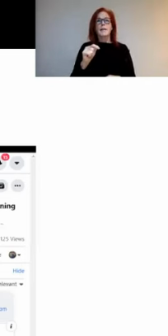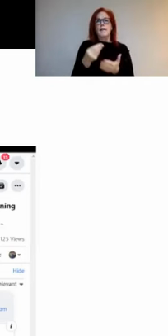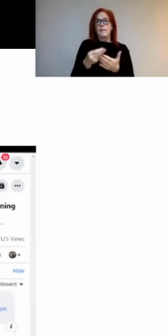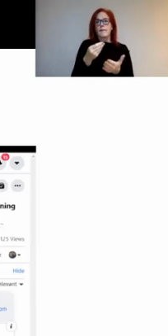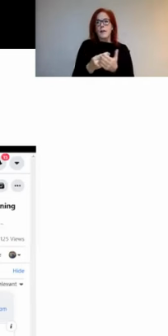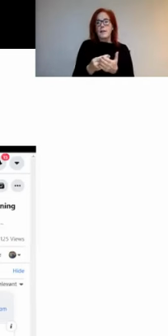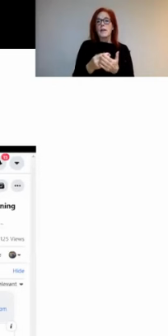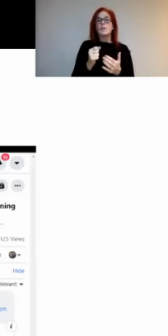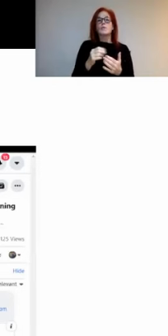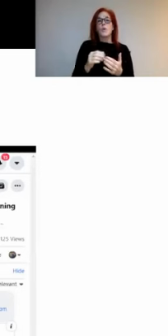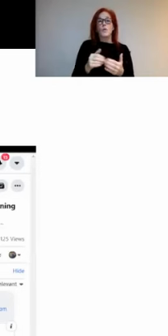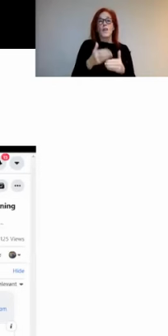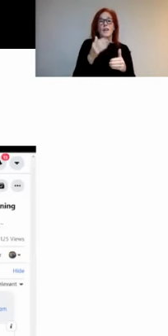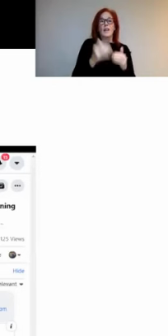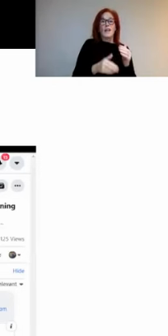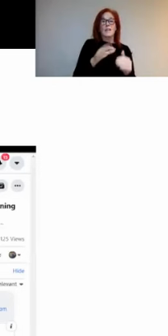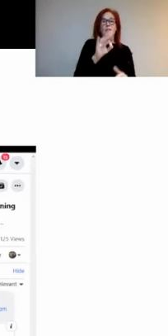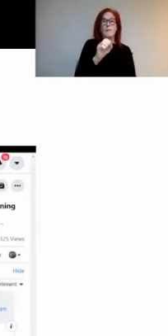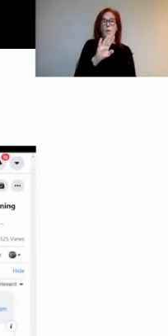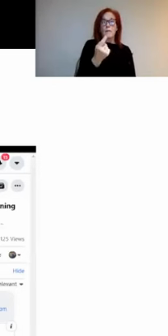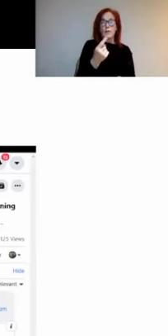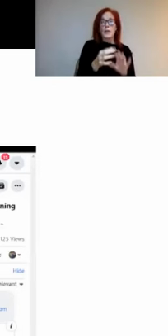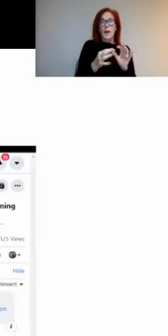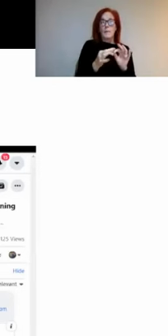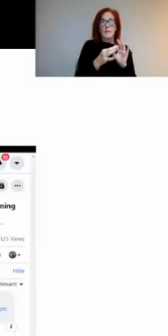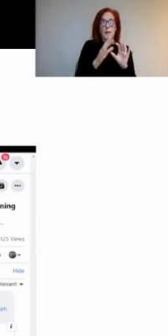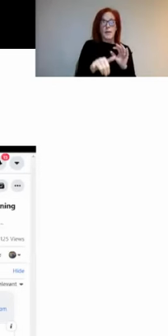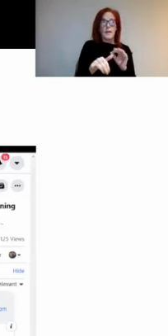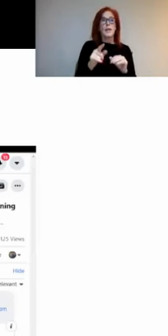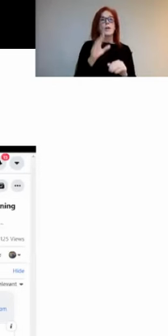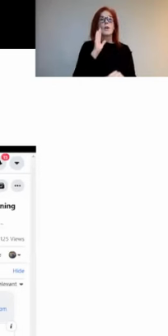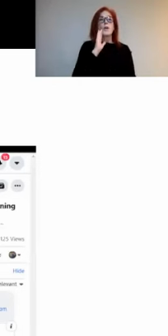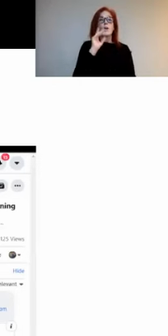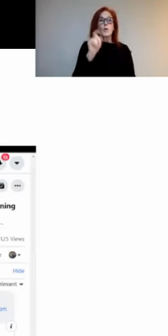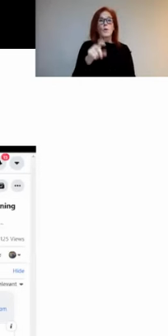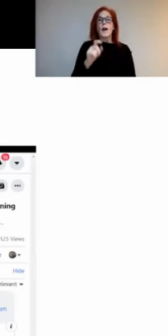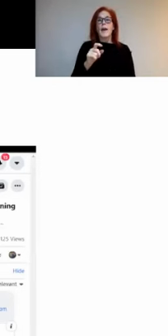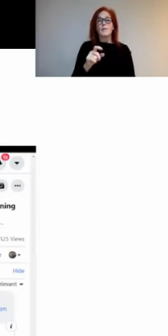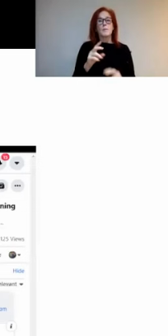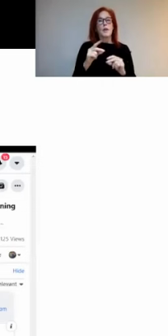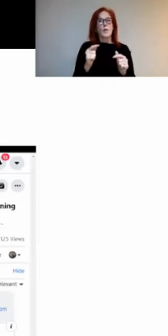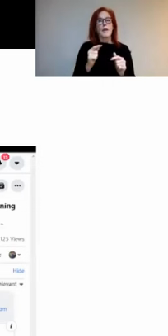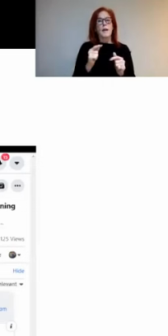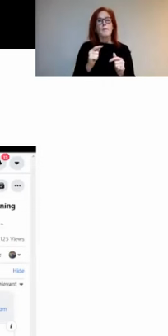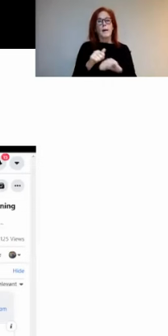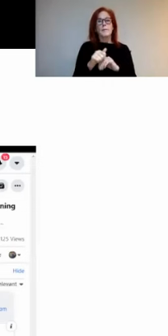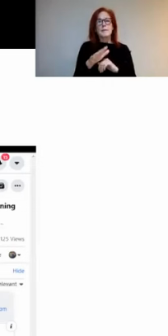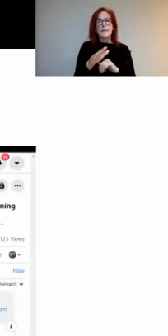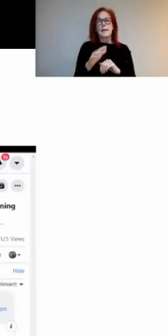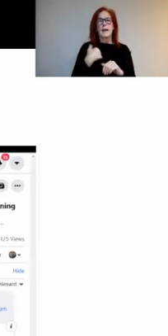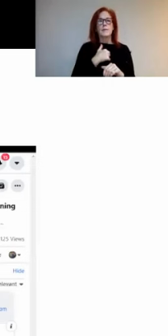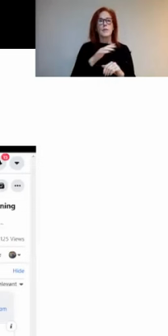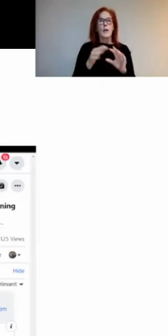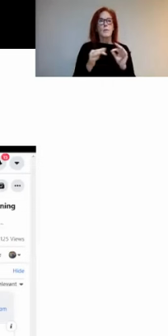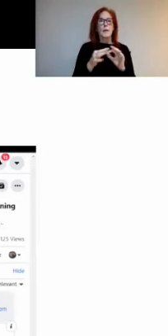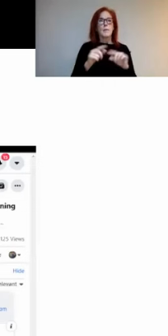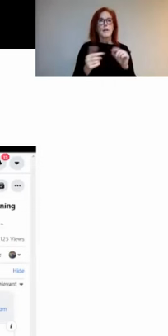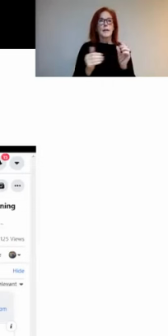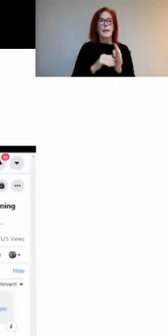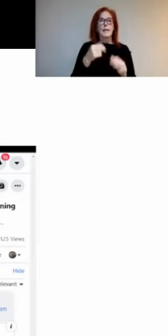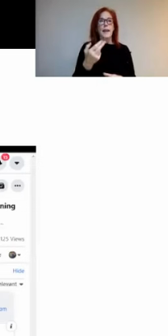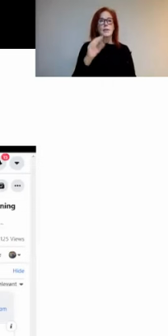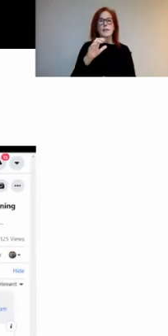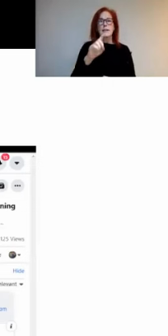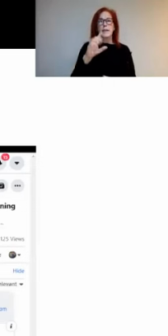All right. Wyatt, are you ready?